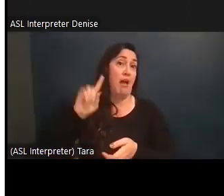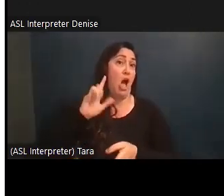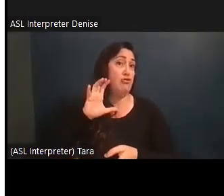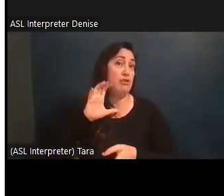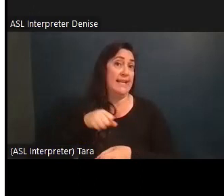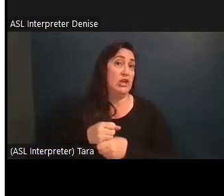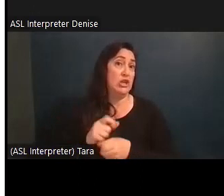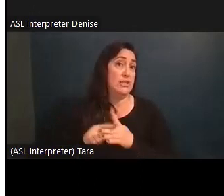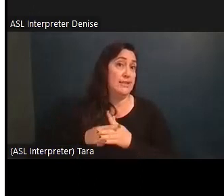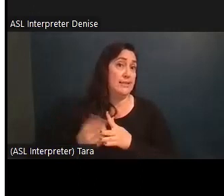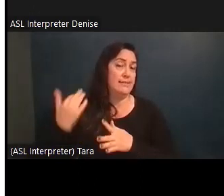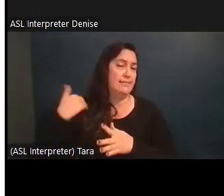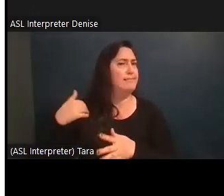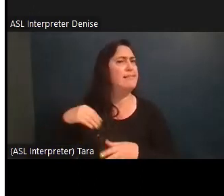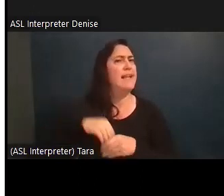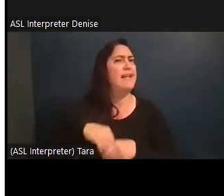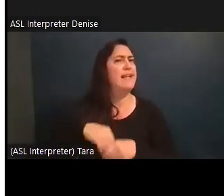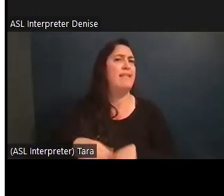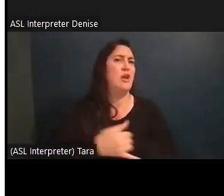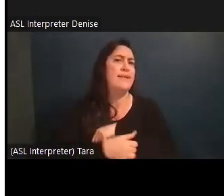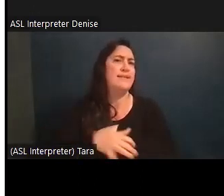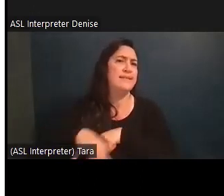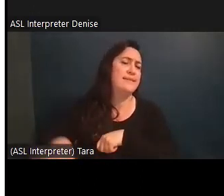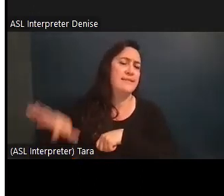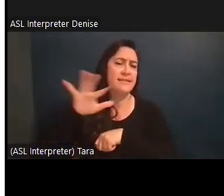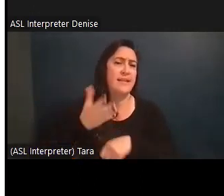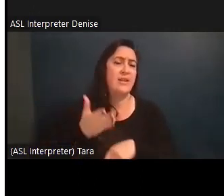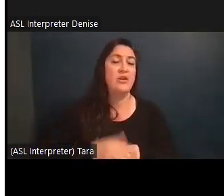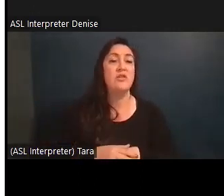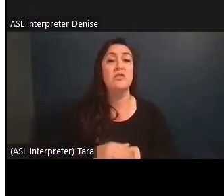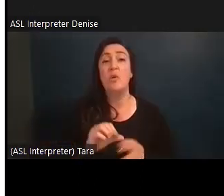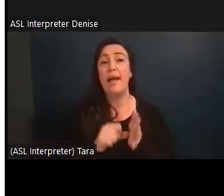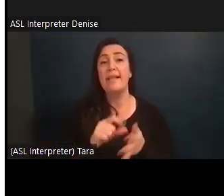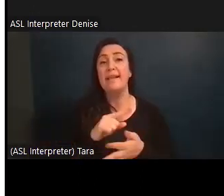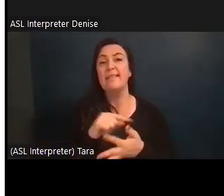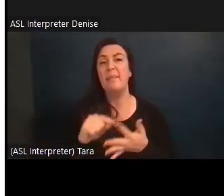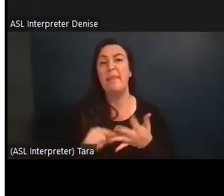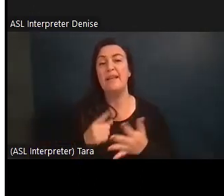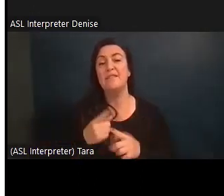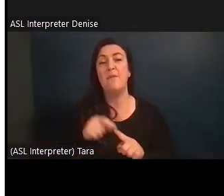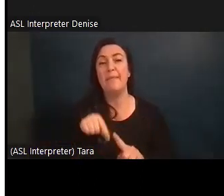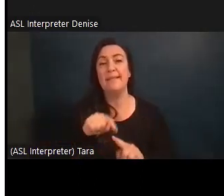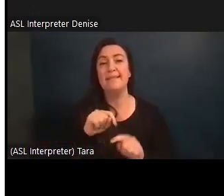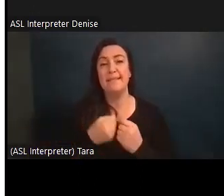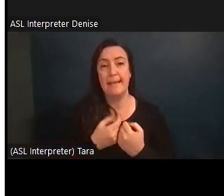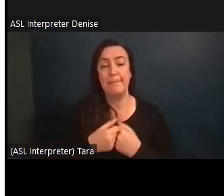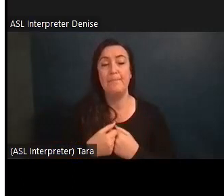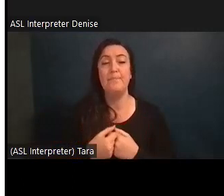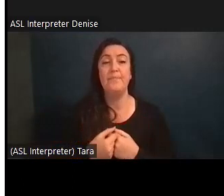So I'm just highlighting some of those from the perspective of this team of course their institutional and structural